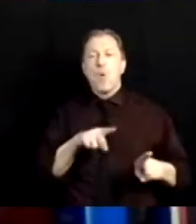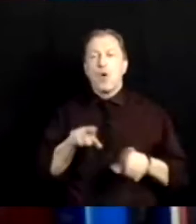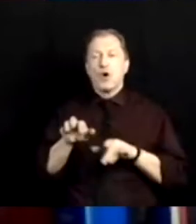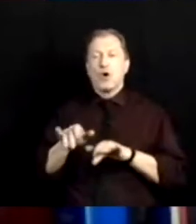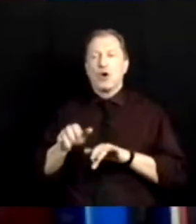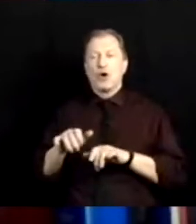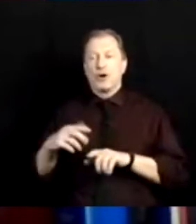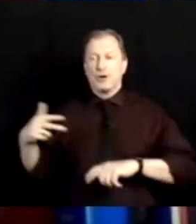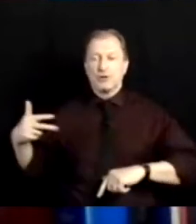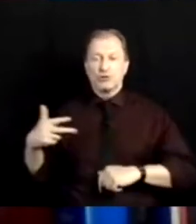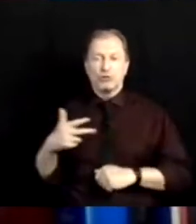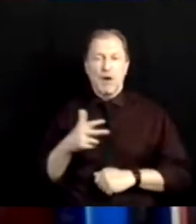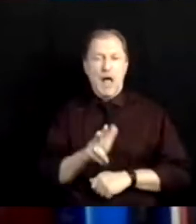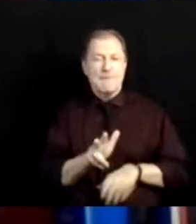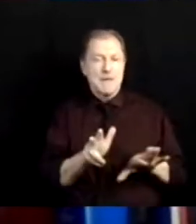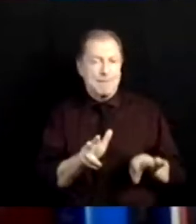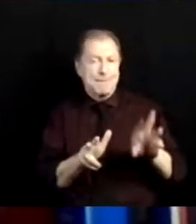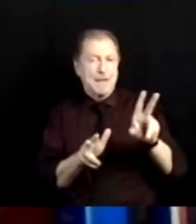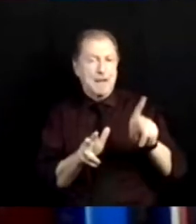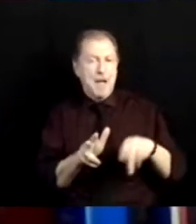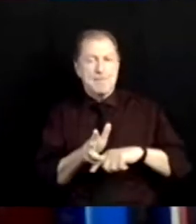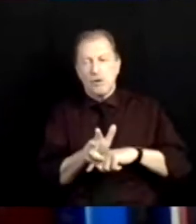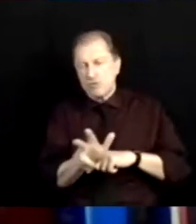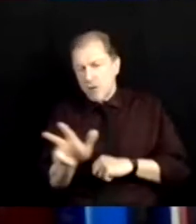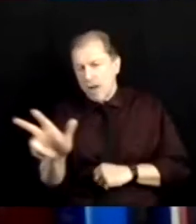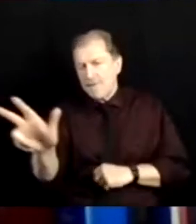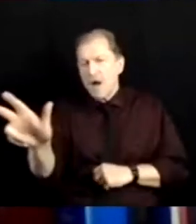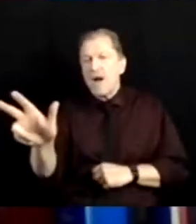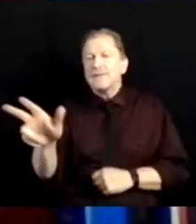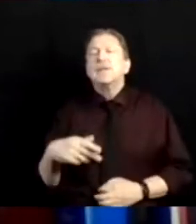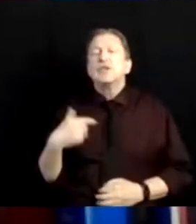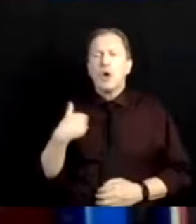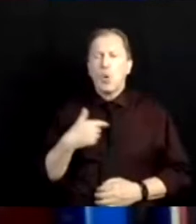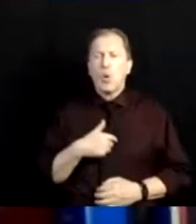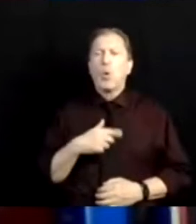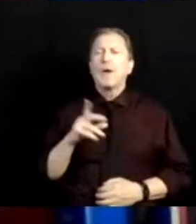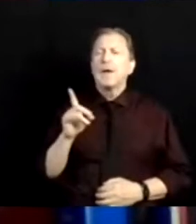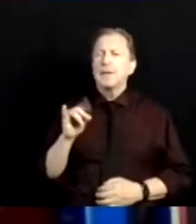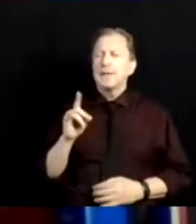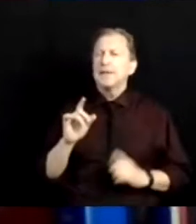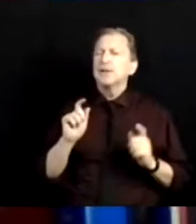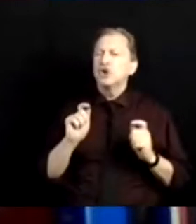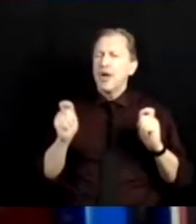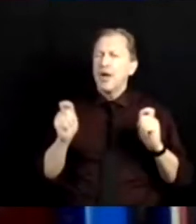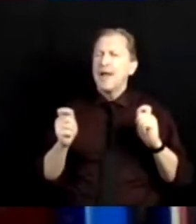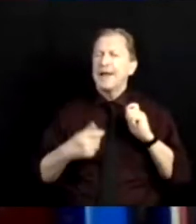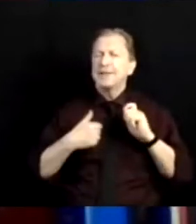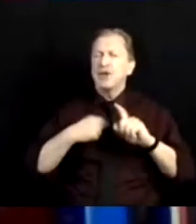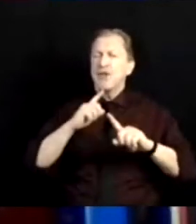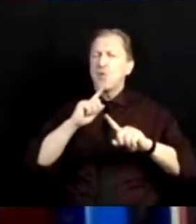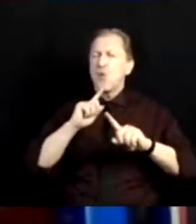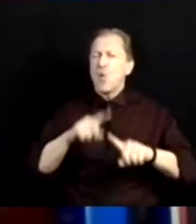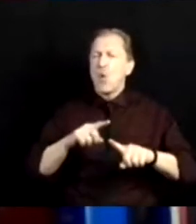DELIVERY AND TO PROVIDE CURBSIDE PICK-UP AND SUCH. SO THERE WERE A NUMBER OF CHANGES THAT WERE IN THAT STAY-AT-HOME ORDER, AND WE